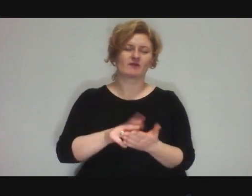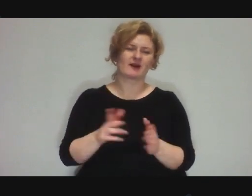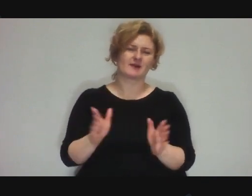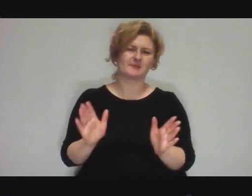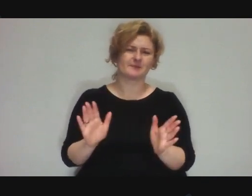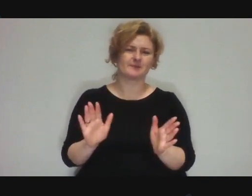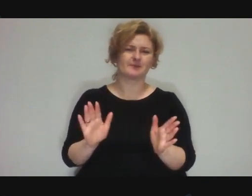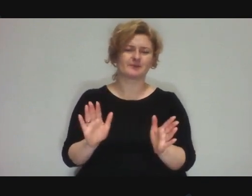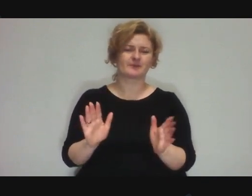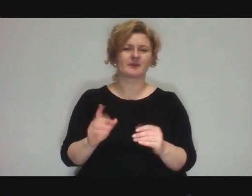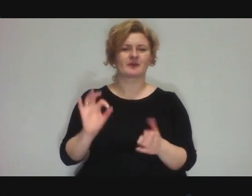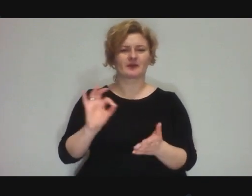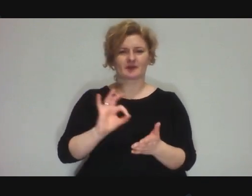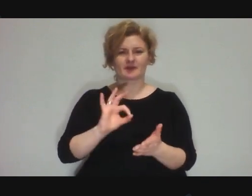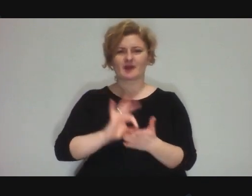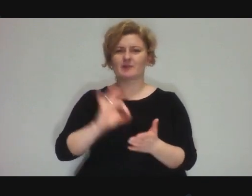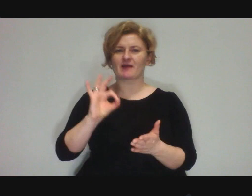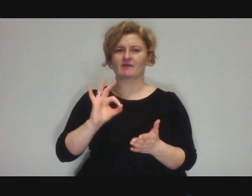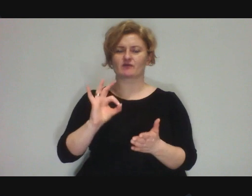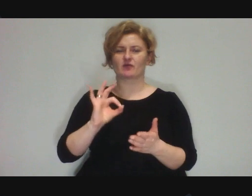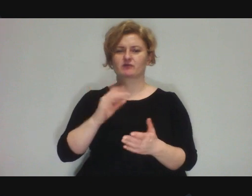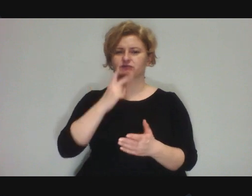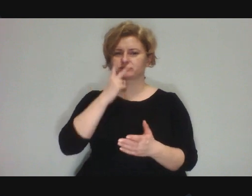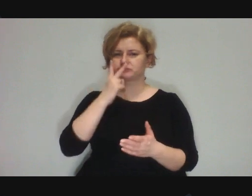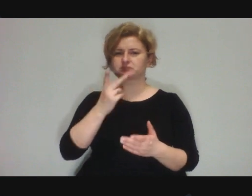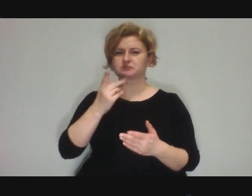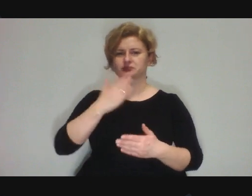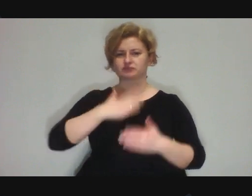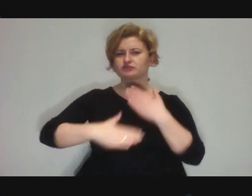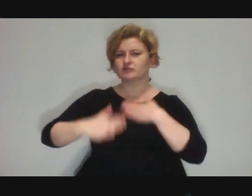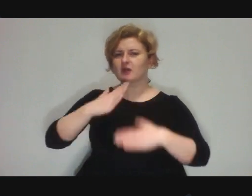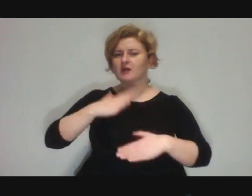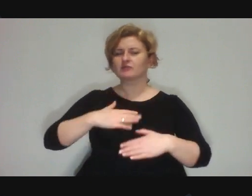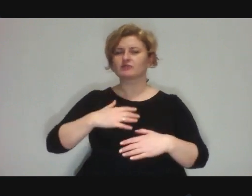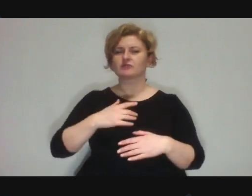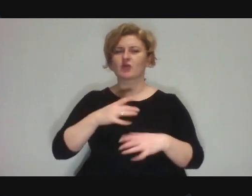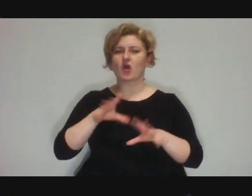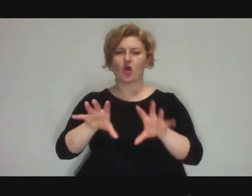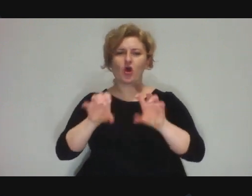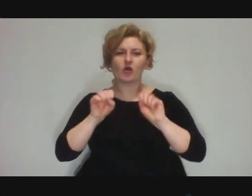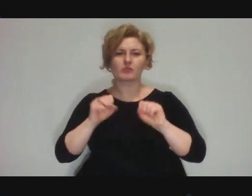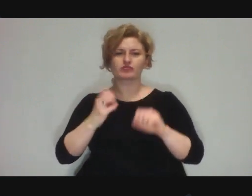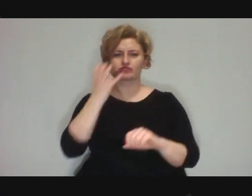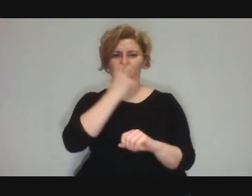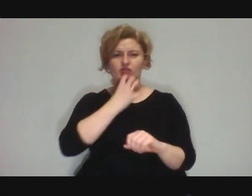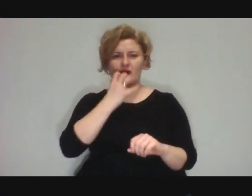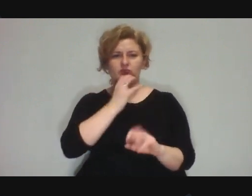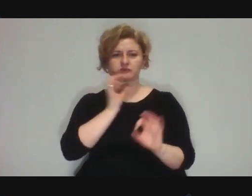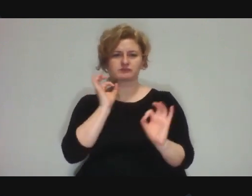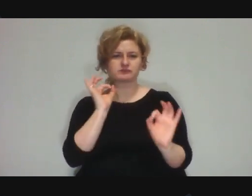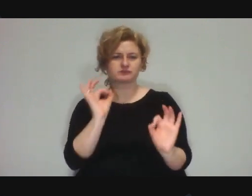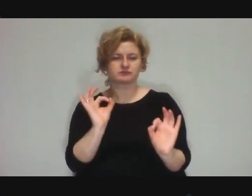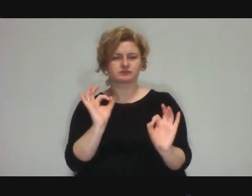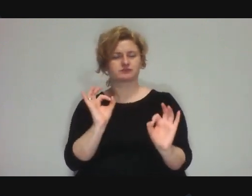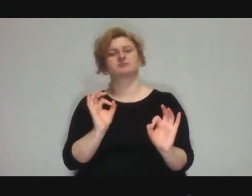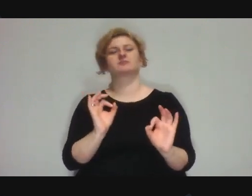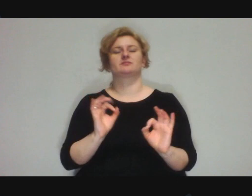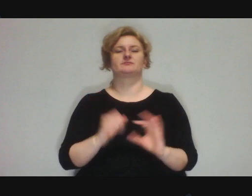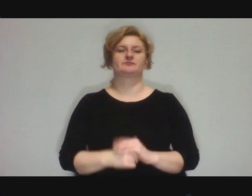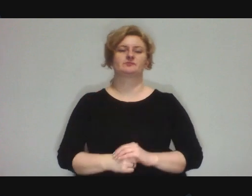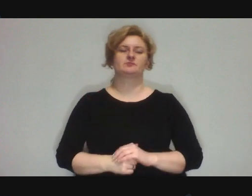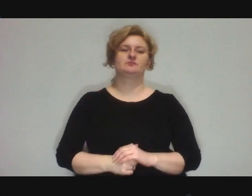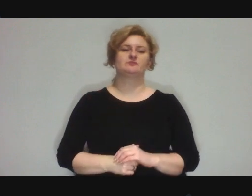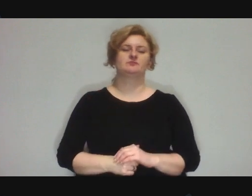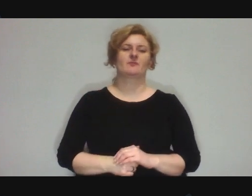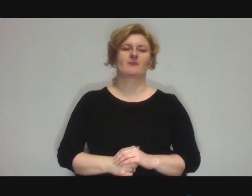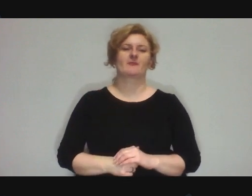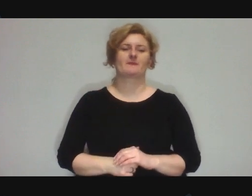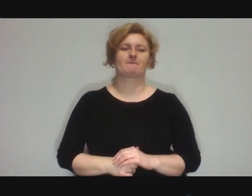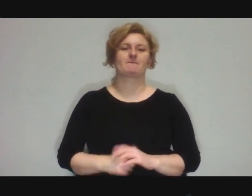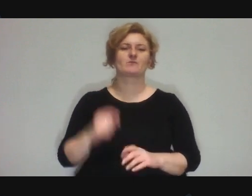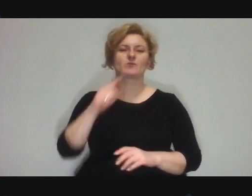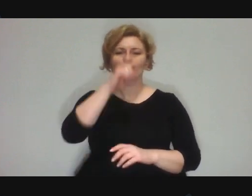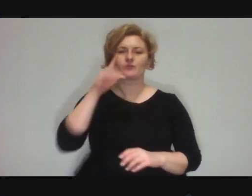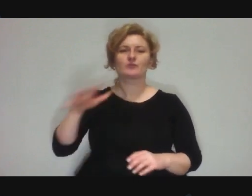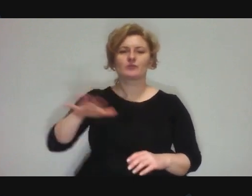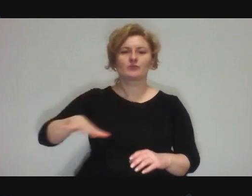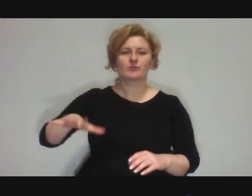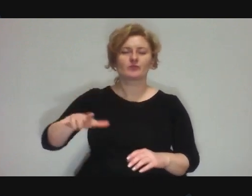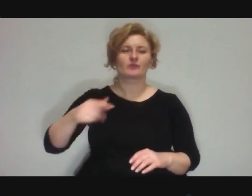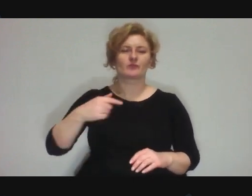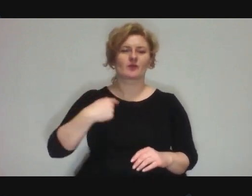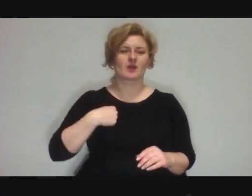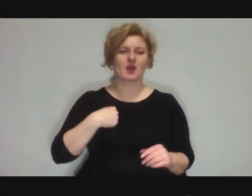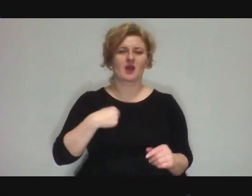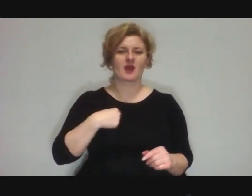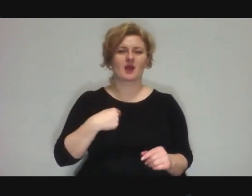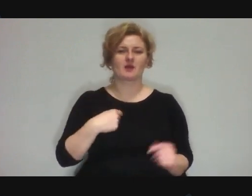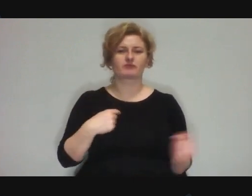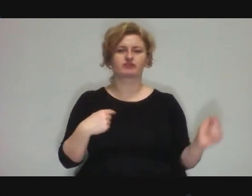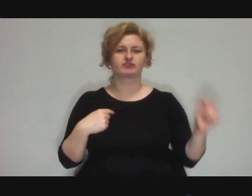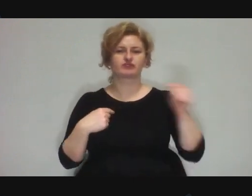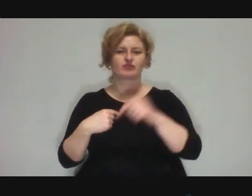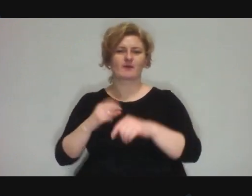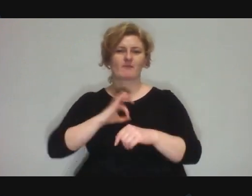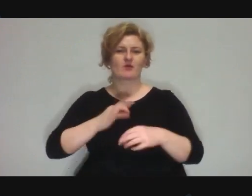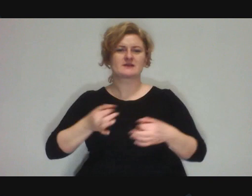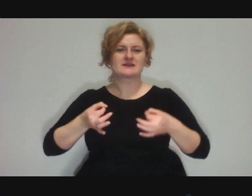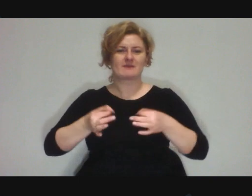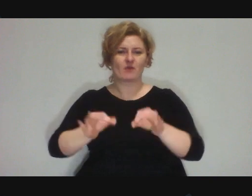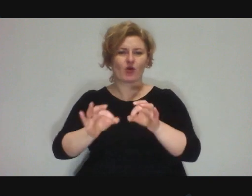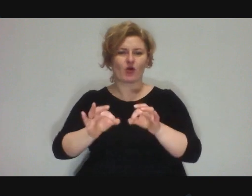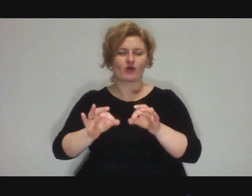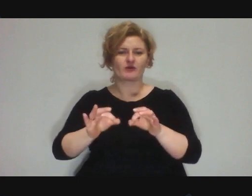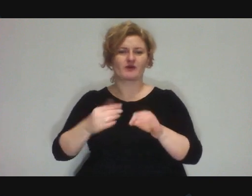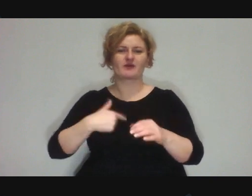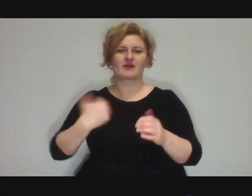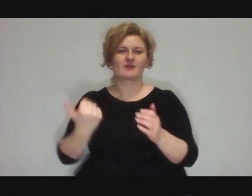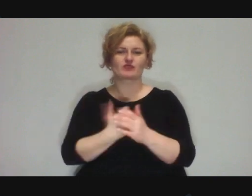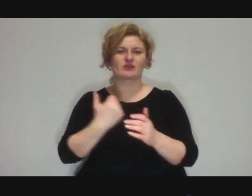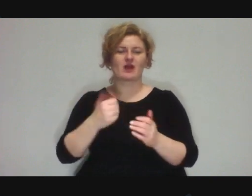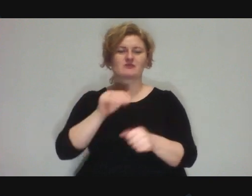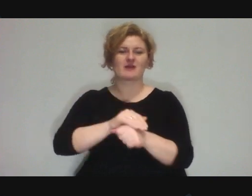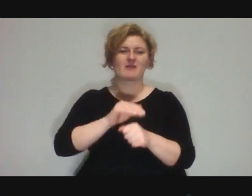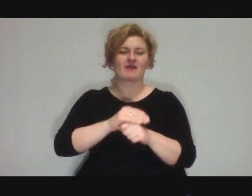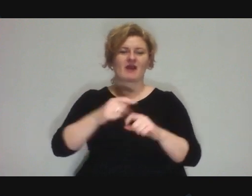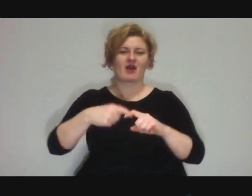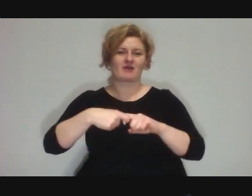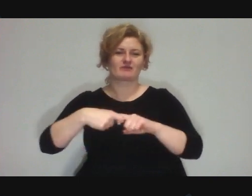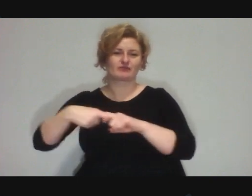But for sure I was very warmly received and that was very cool. When I came there in my car, I didn't have to order a tow truck to leave, everything was cool.